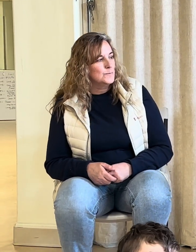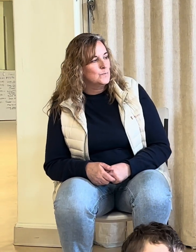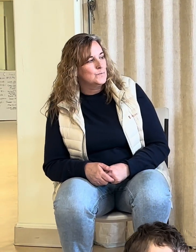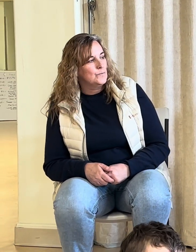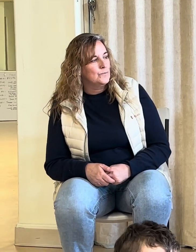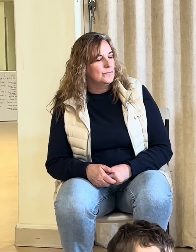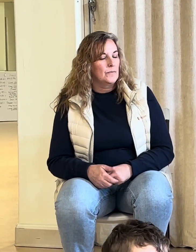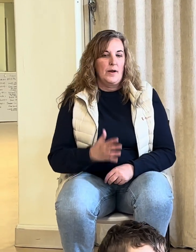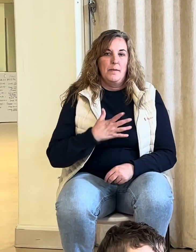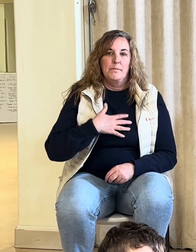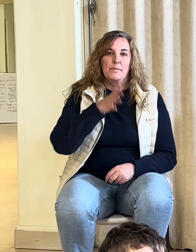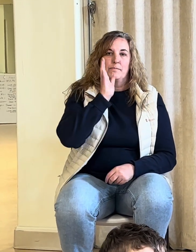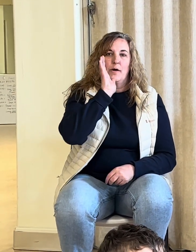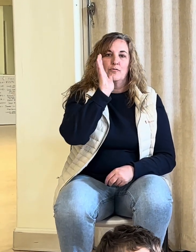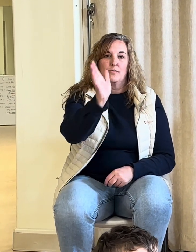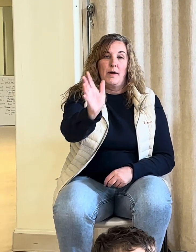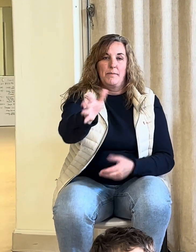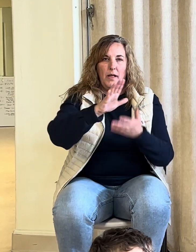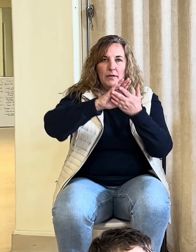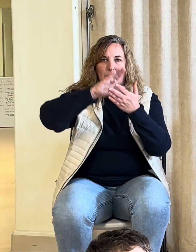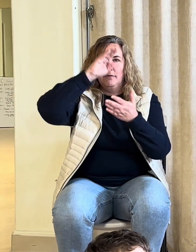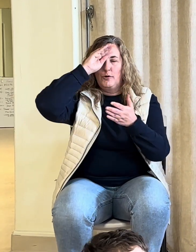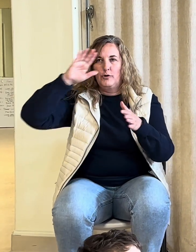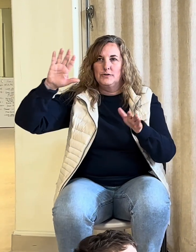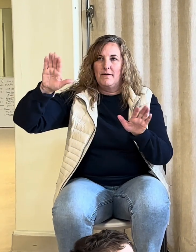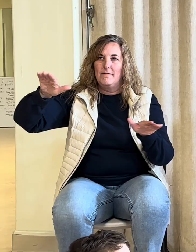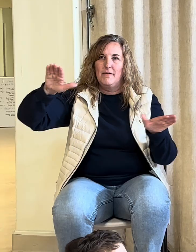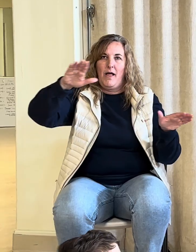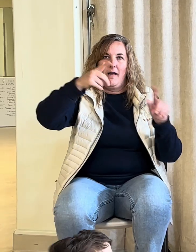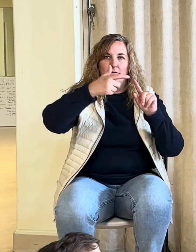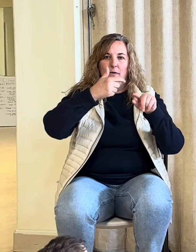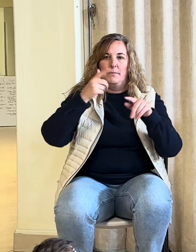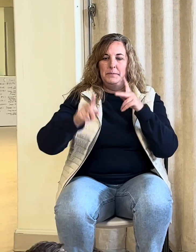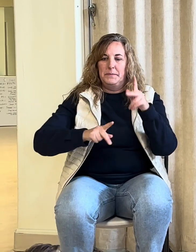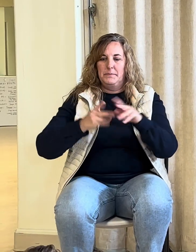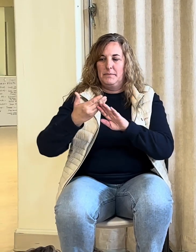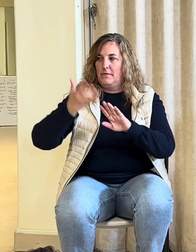My grandmother had learned to fly from the people who came before.